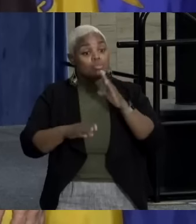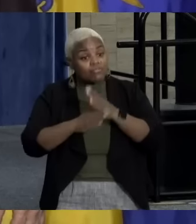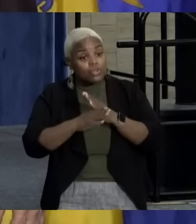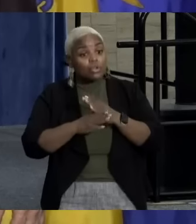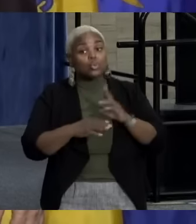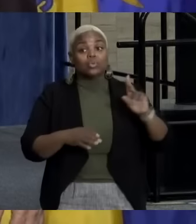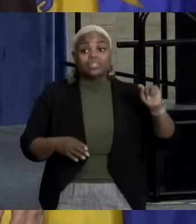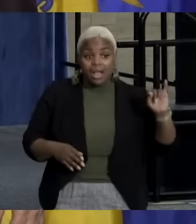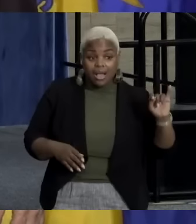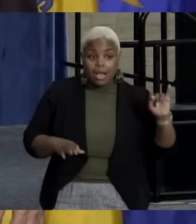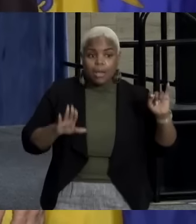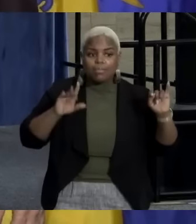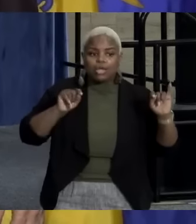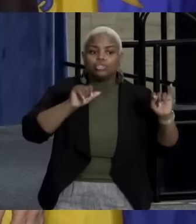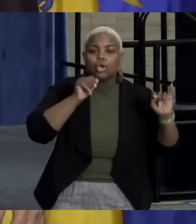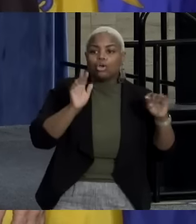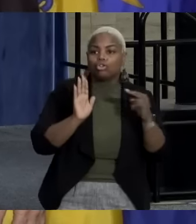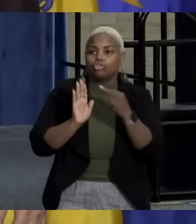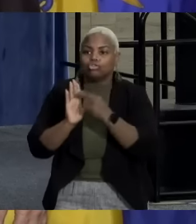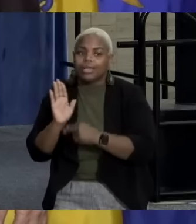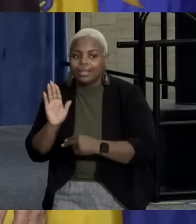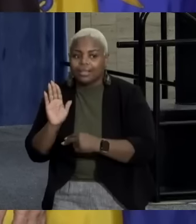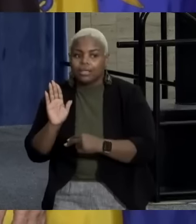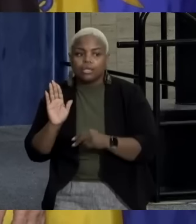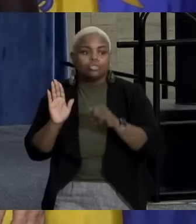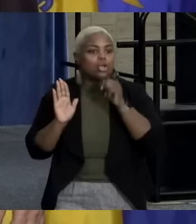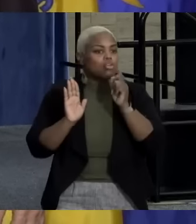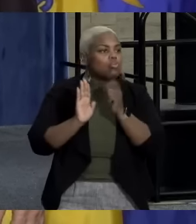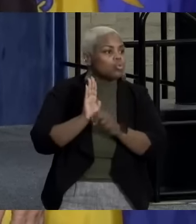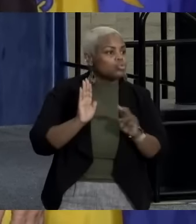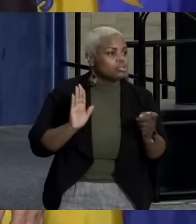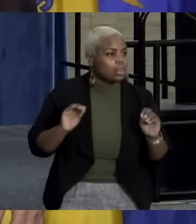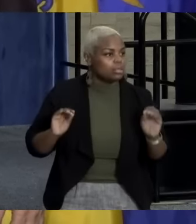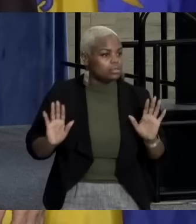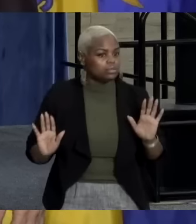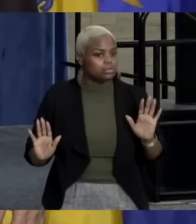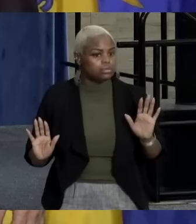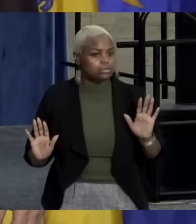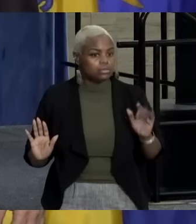one started writing prescriptions. So, you can see -- I got onto Twitter and social media, and